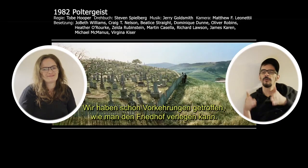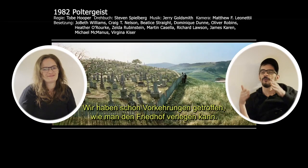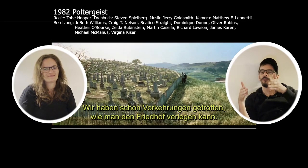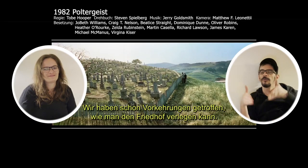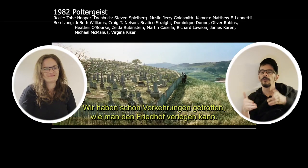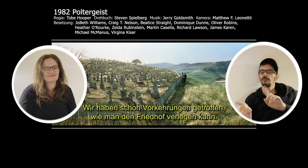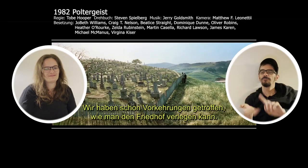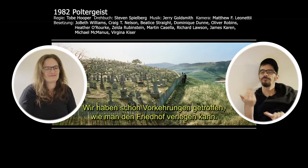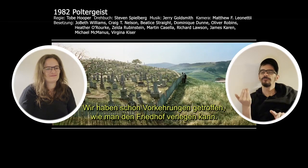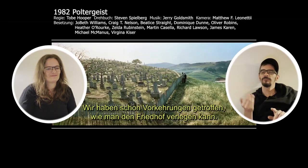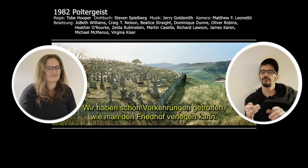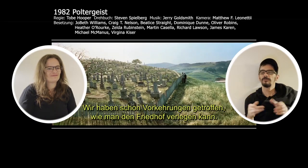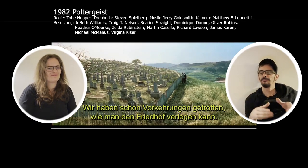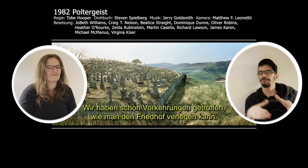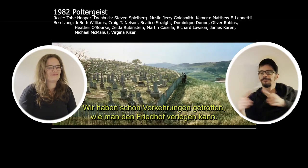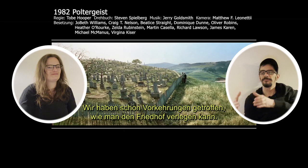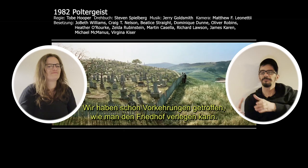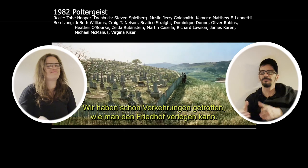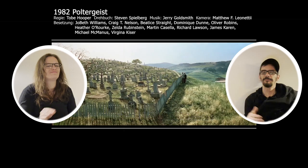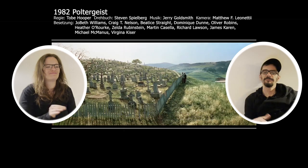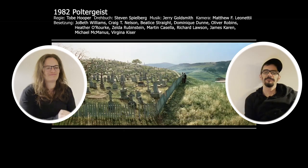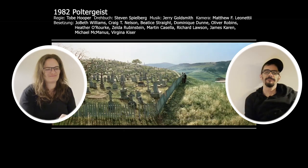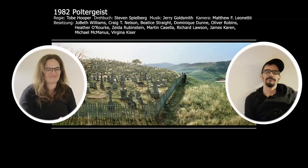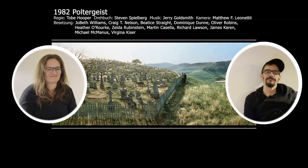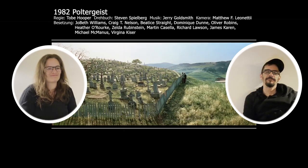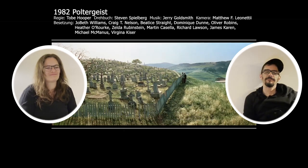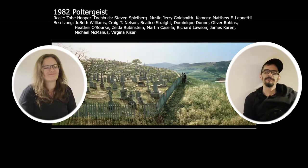The cemetery would have to be removed and relocated to another location.